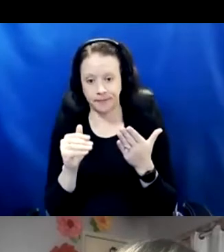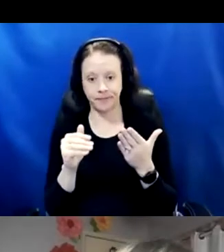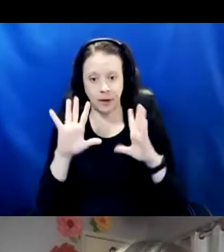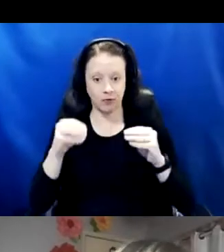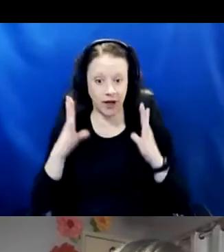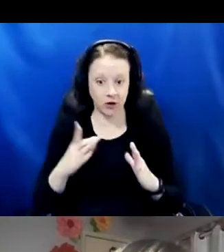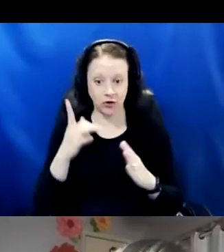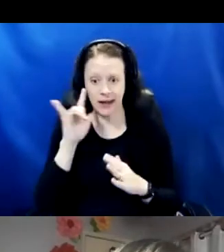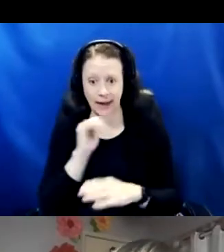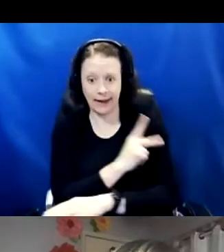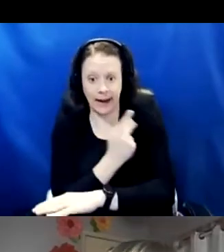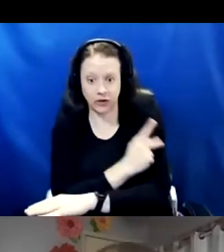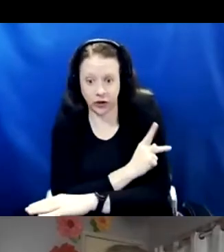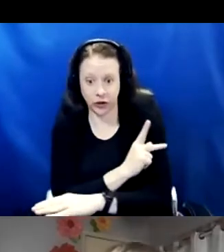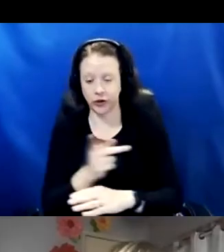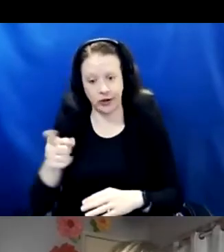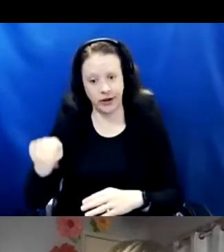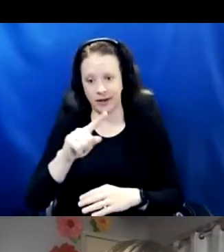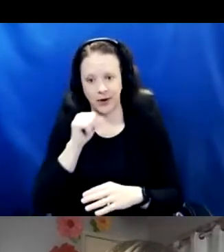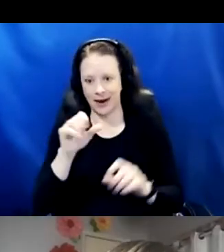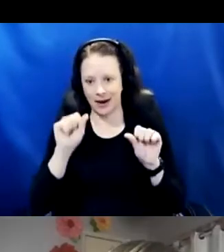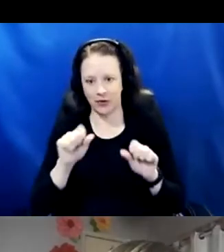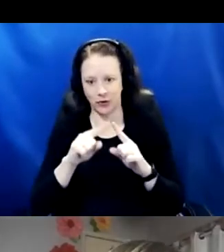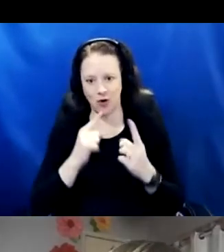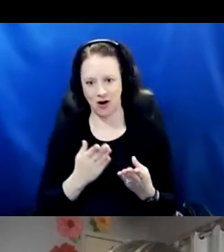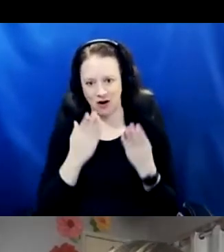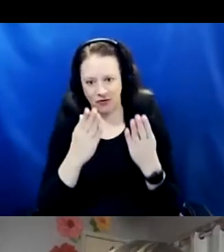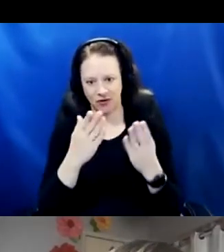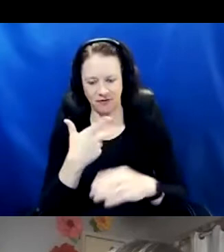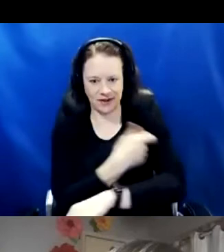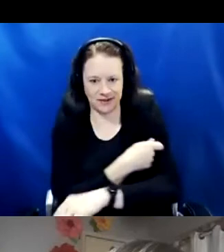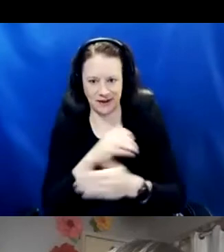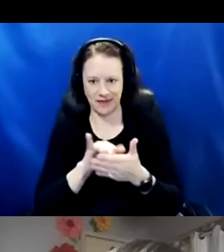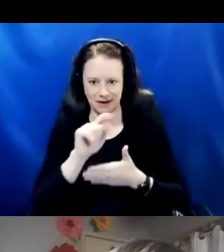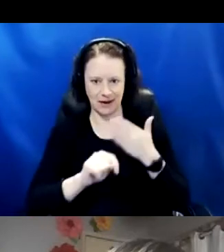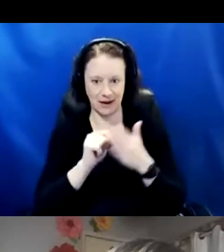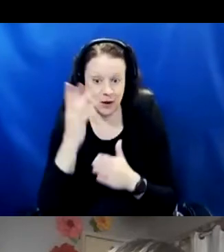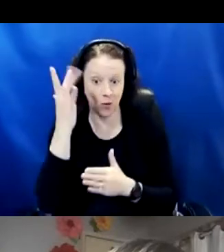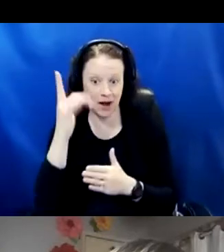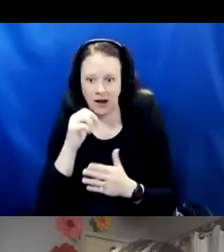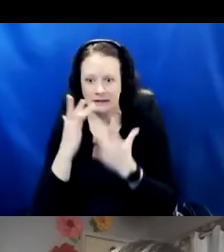such as Kaiser were not able to offer the vaccine at that time based on their supply to everyone